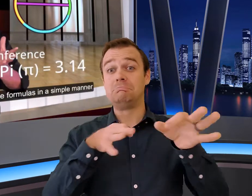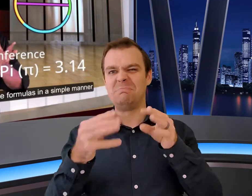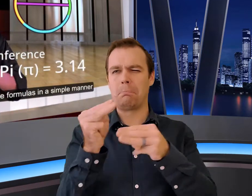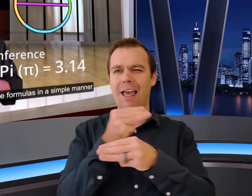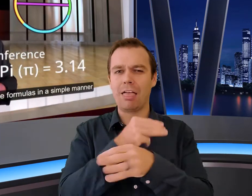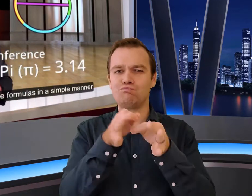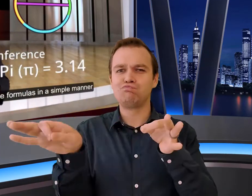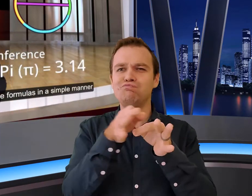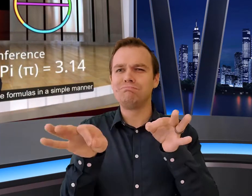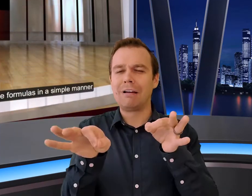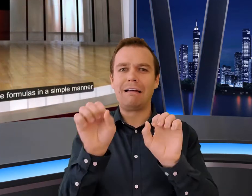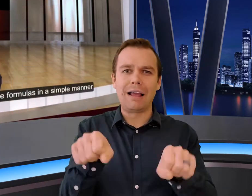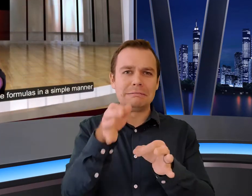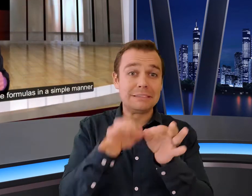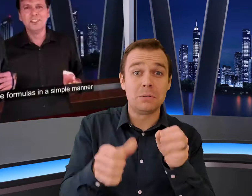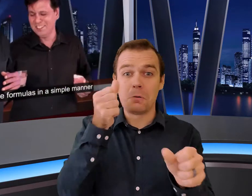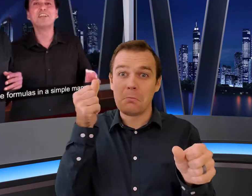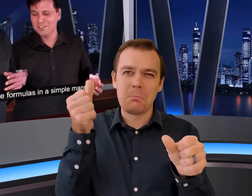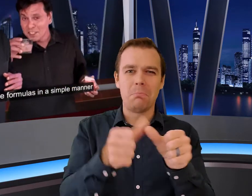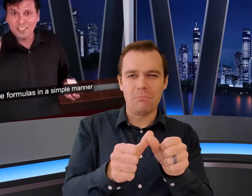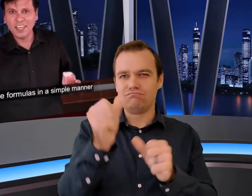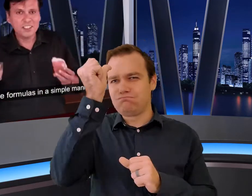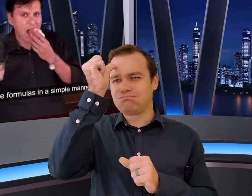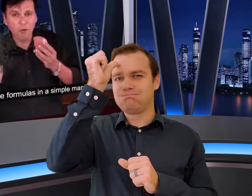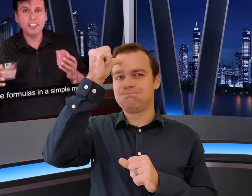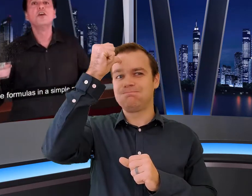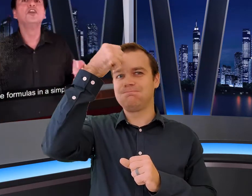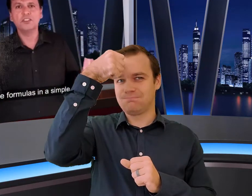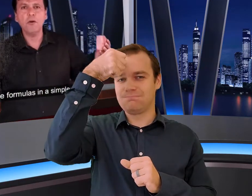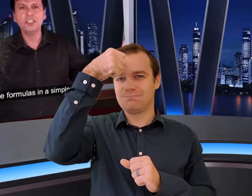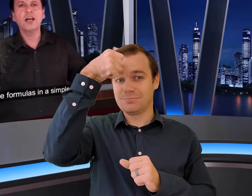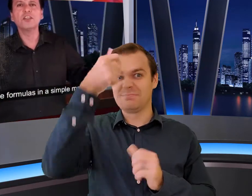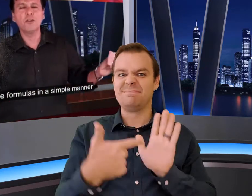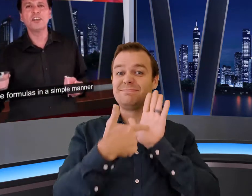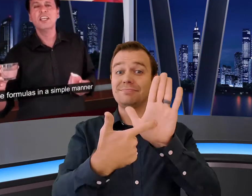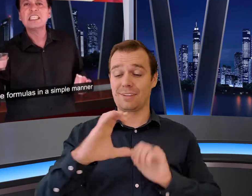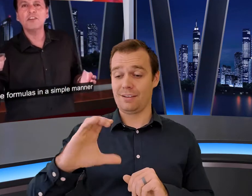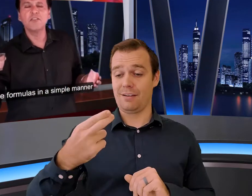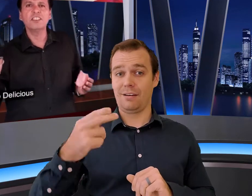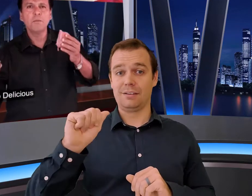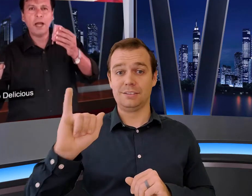and then we have tried to explain to you the formulas in a simple manner